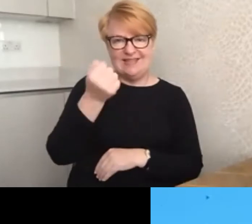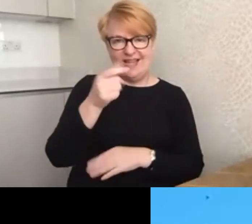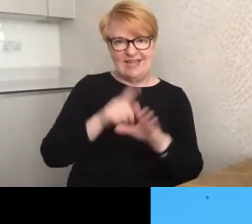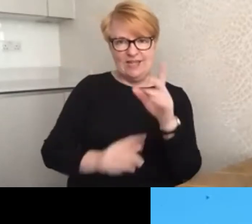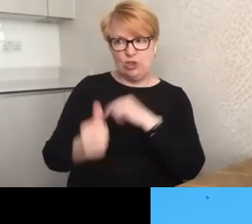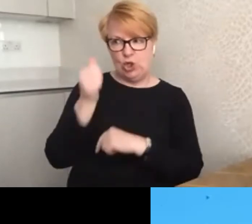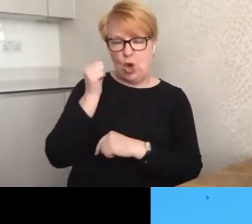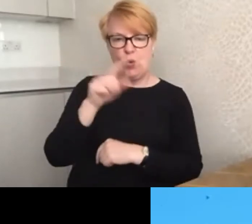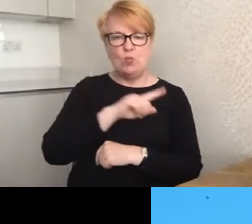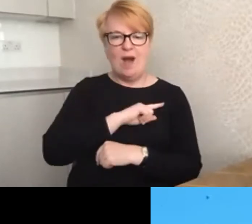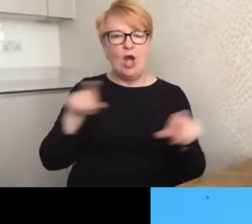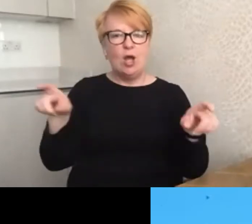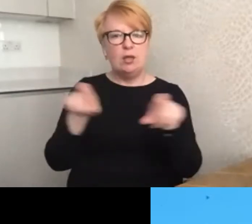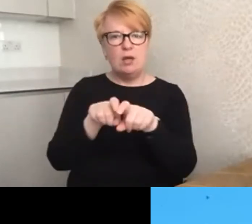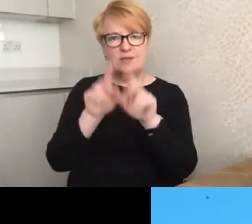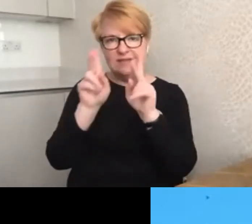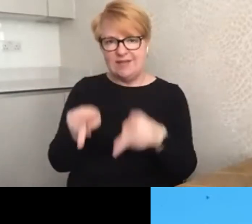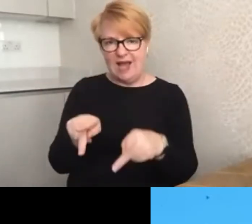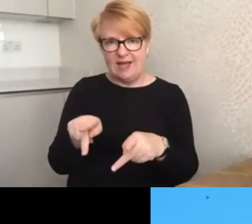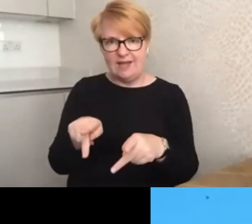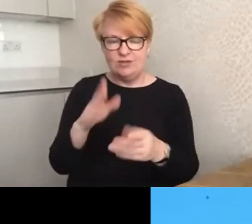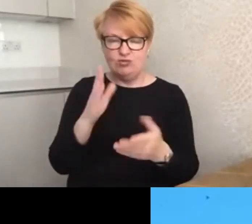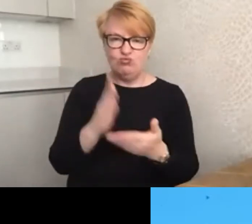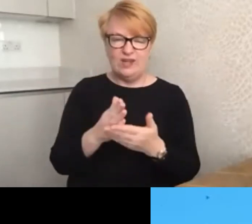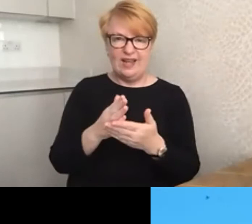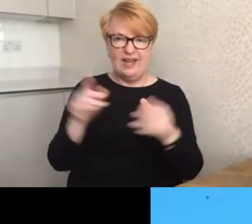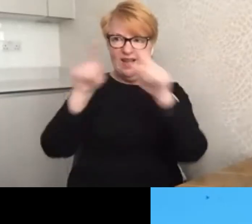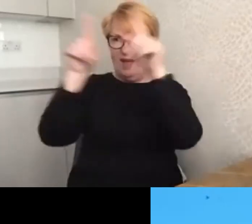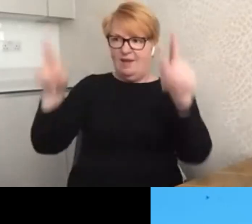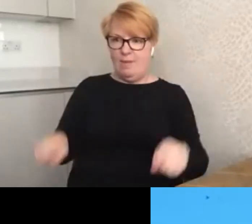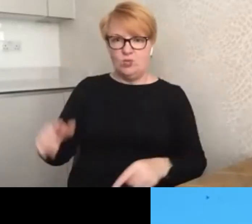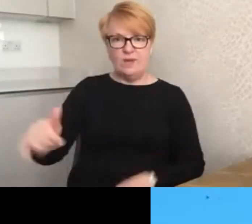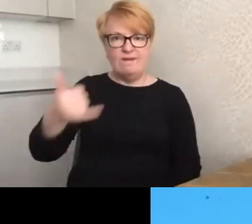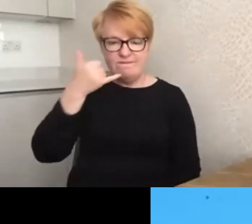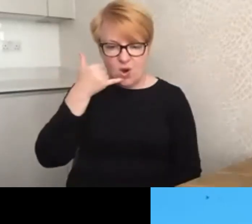and it's basically a phone box that has a phone in it, it doesn't go anywhere,